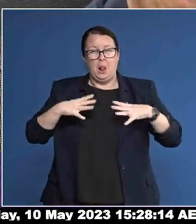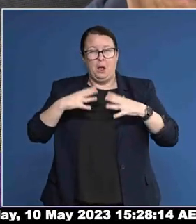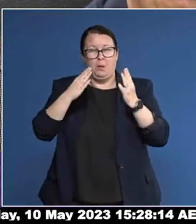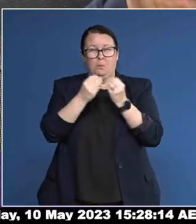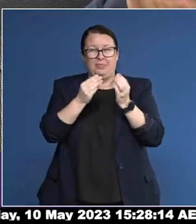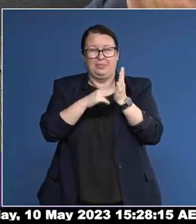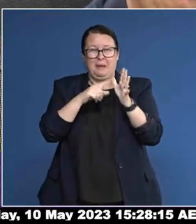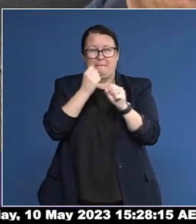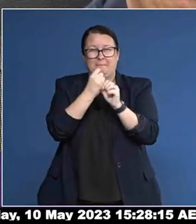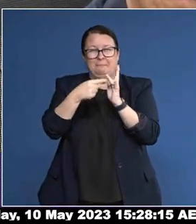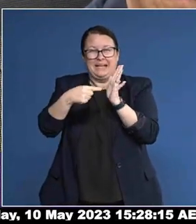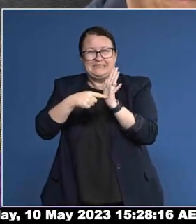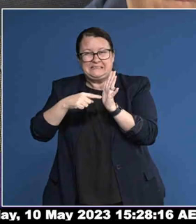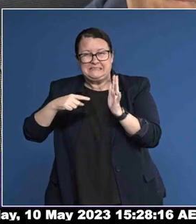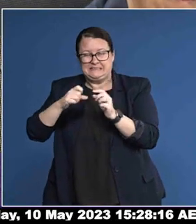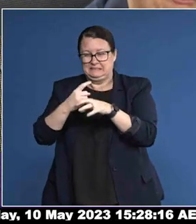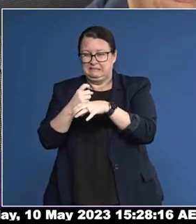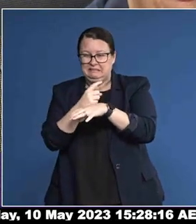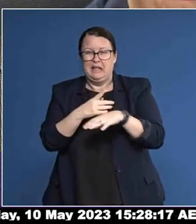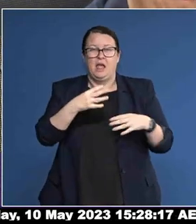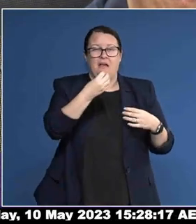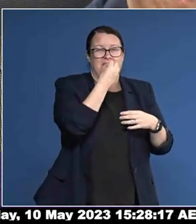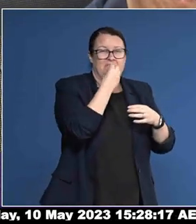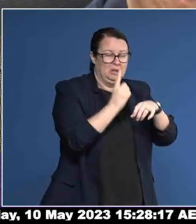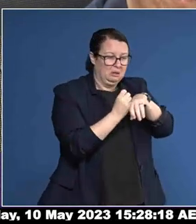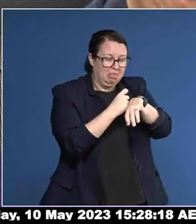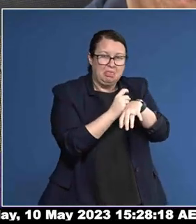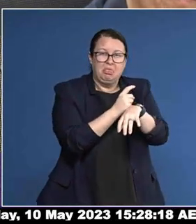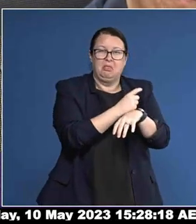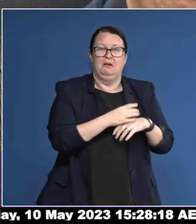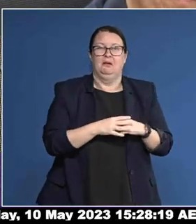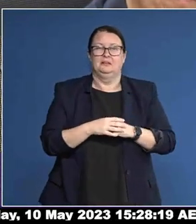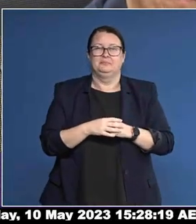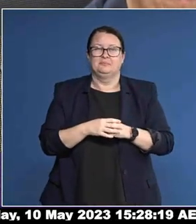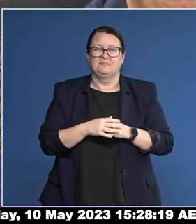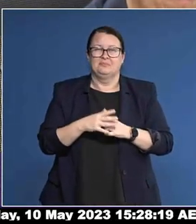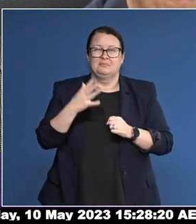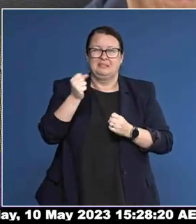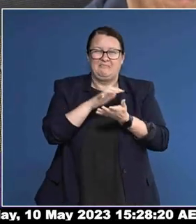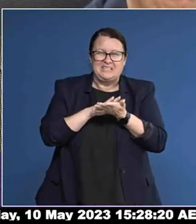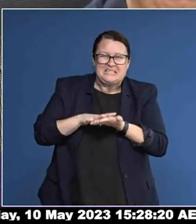food and piles of clothes with bugs, there were stains, there was a smell, those would